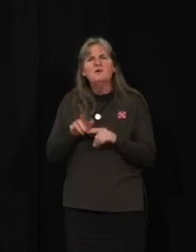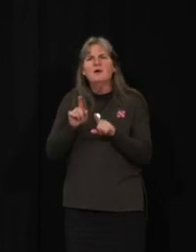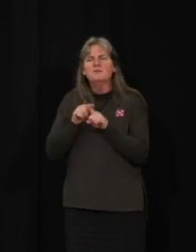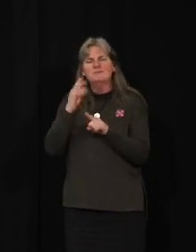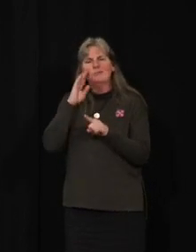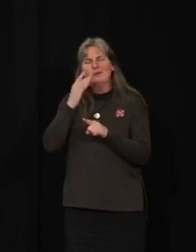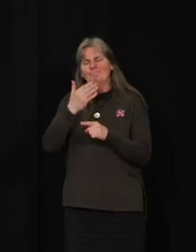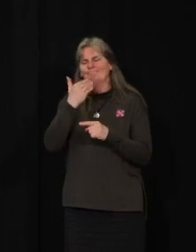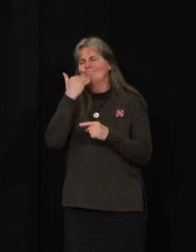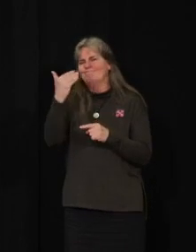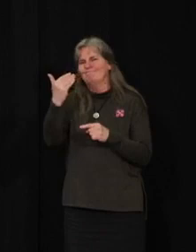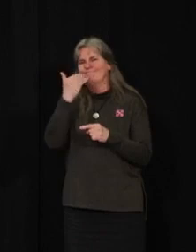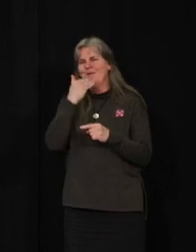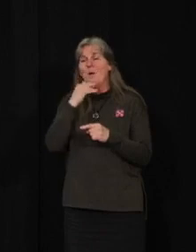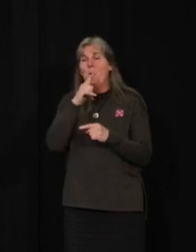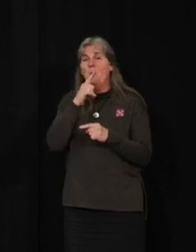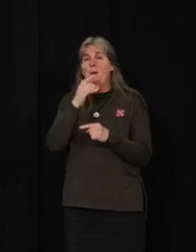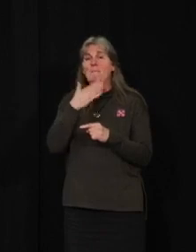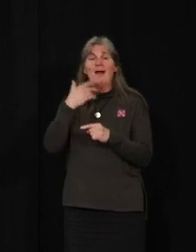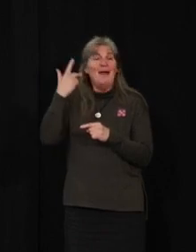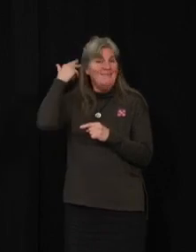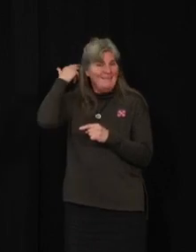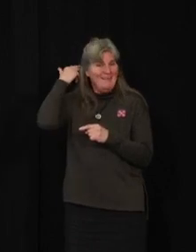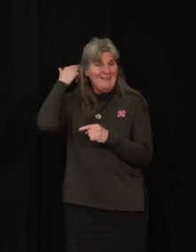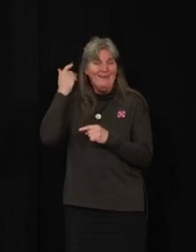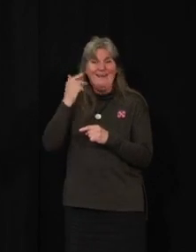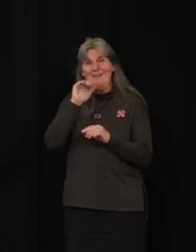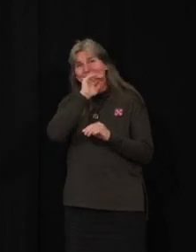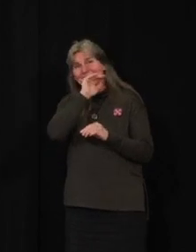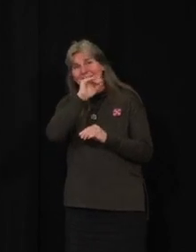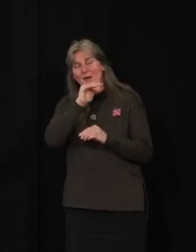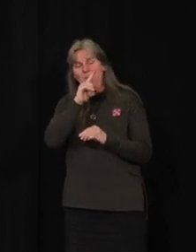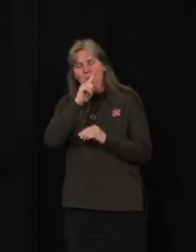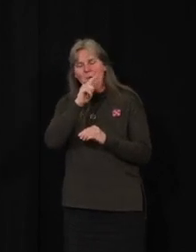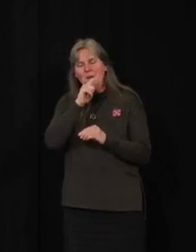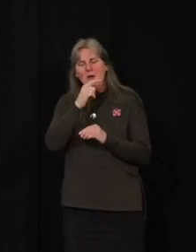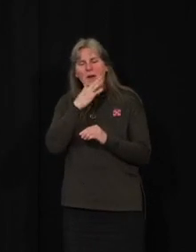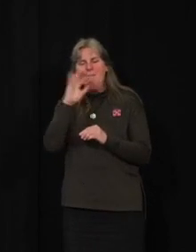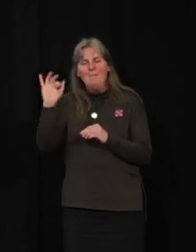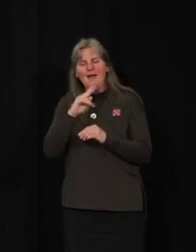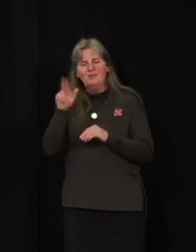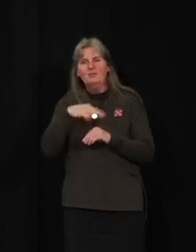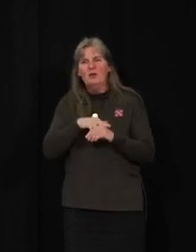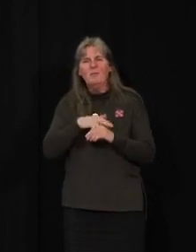hair, when and if we get back to this normalcy, I am asking for n appointed.